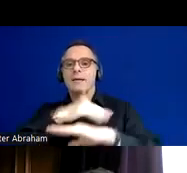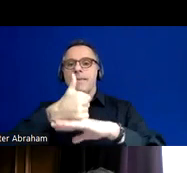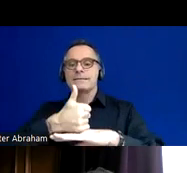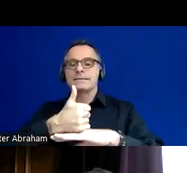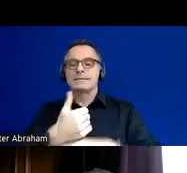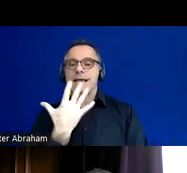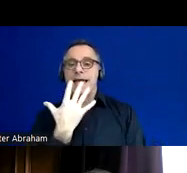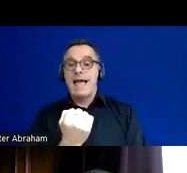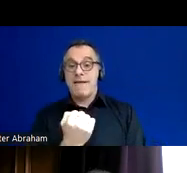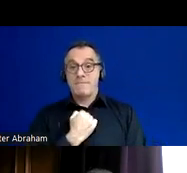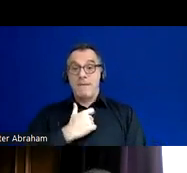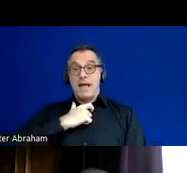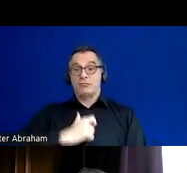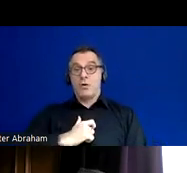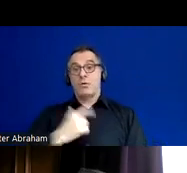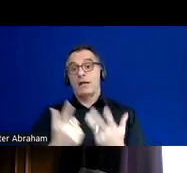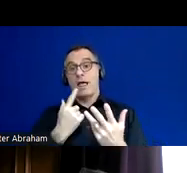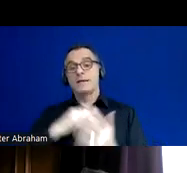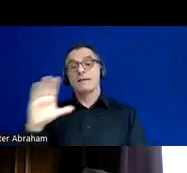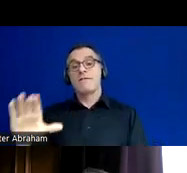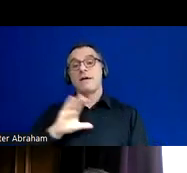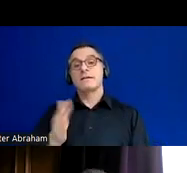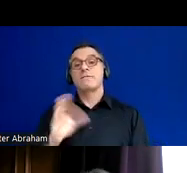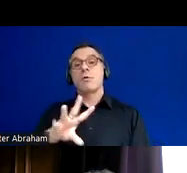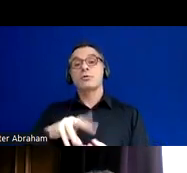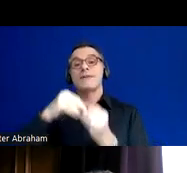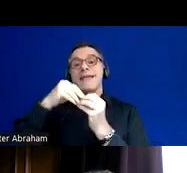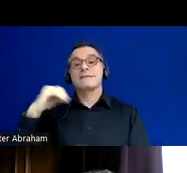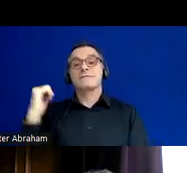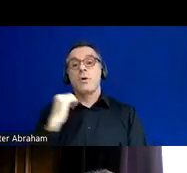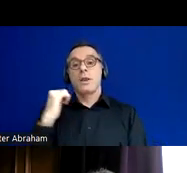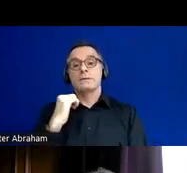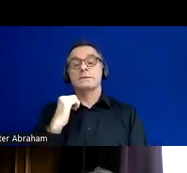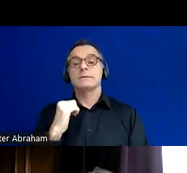my own position and several others, are funded by Creative Scotland. We do get some funding from the